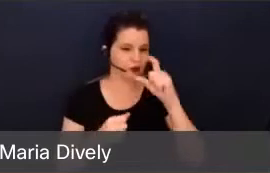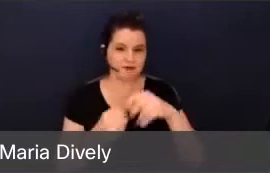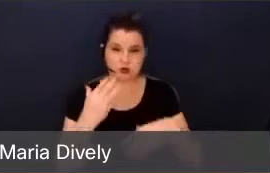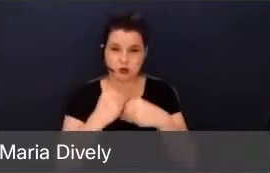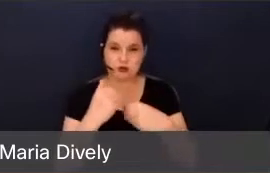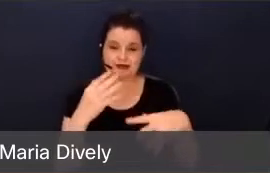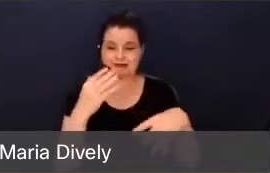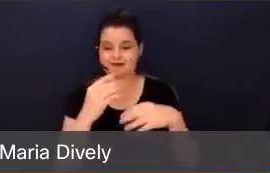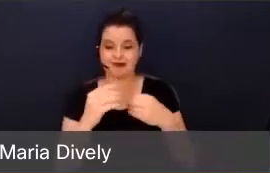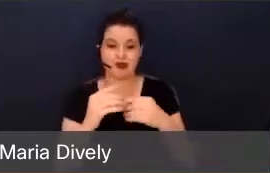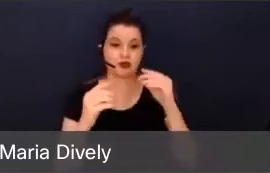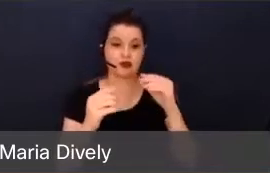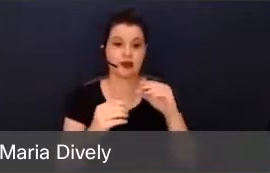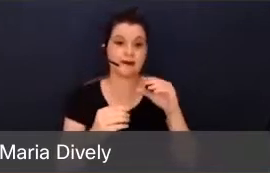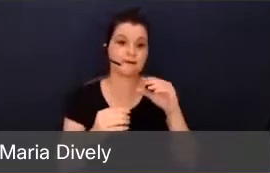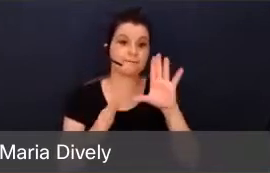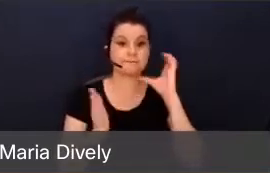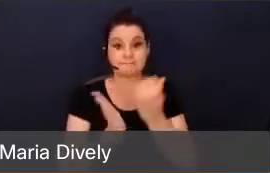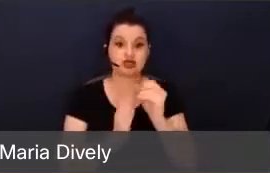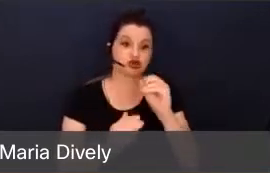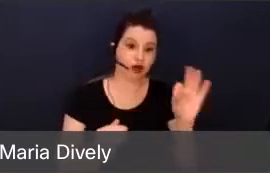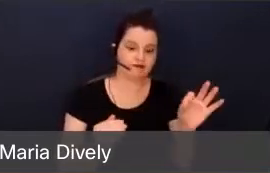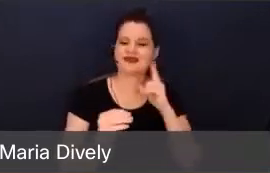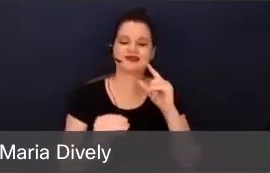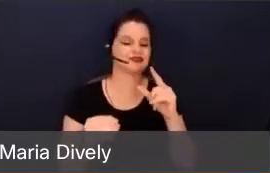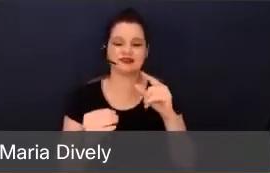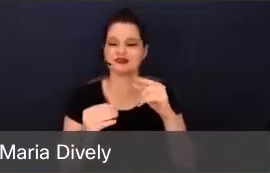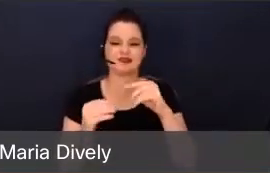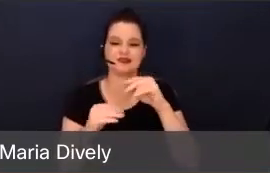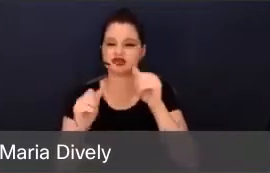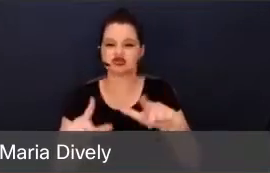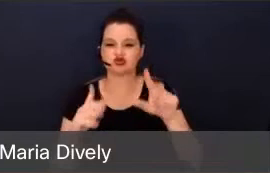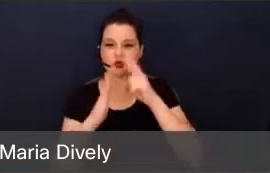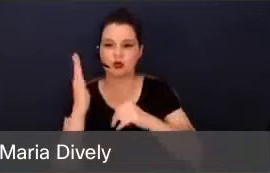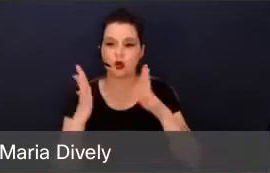like a picture of the screen reader will already identify the image as